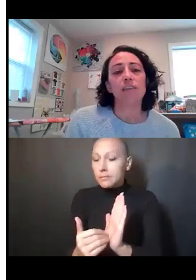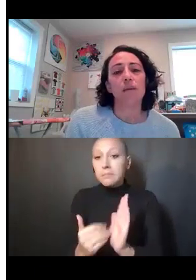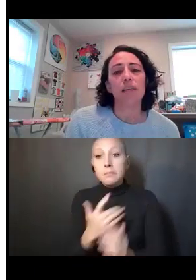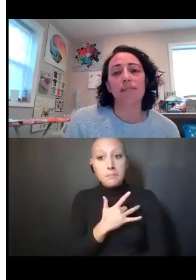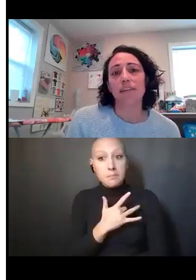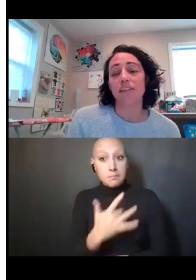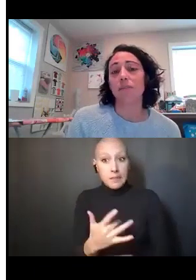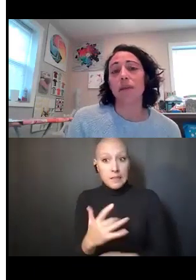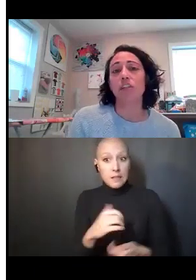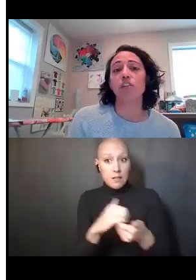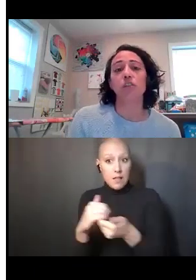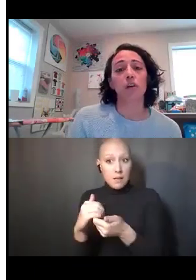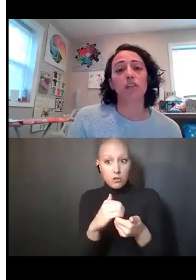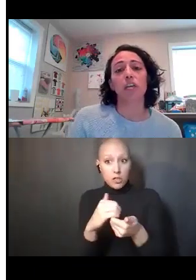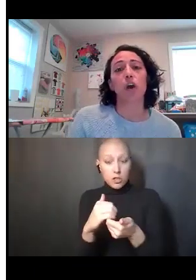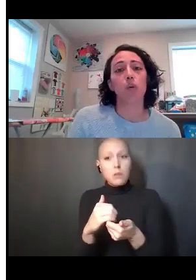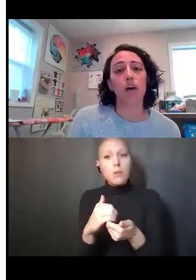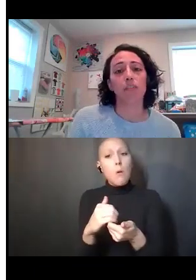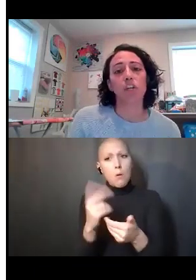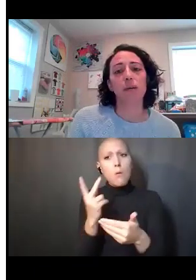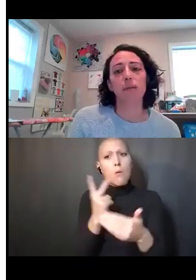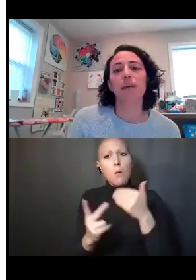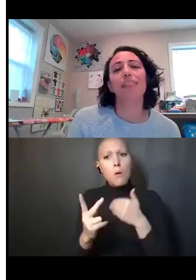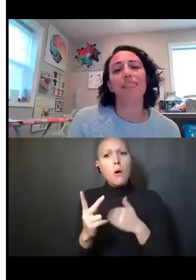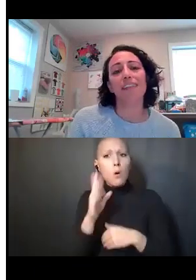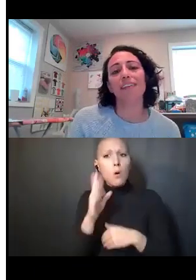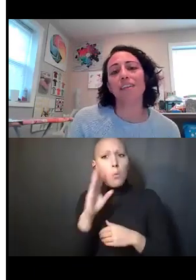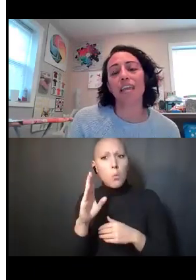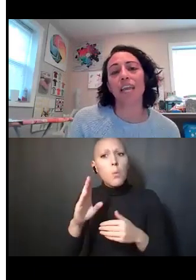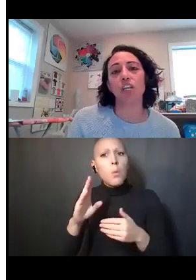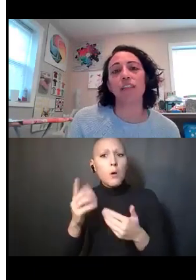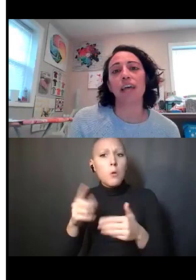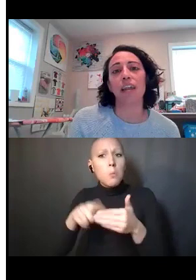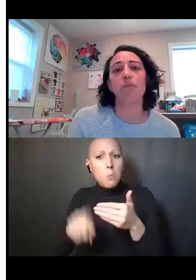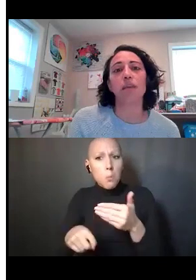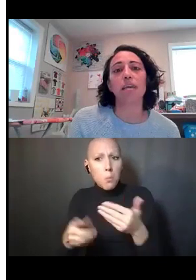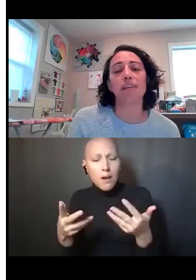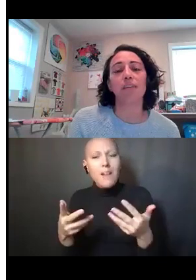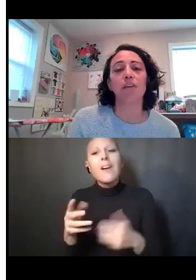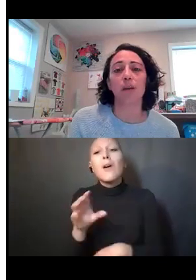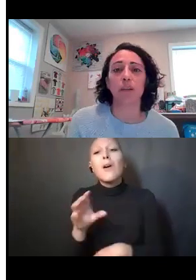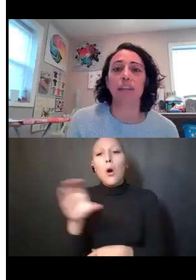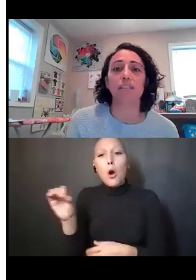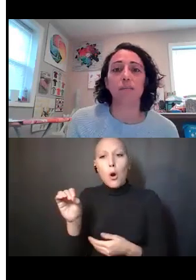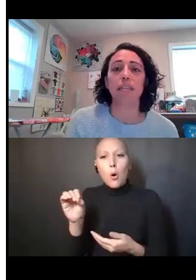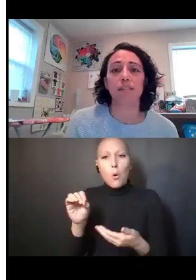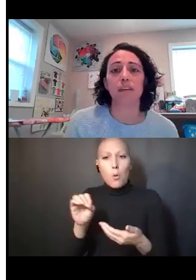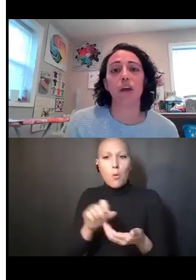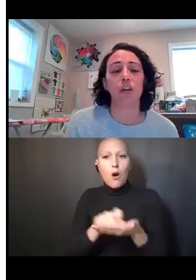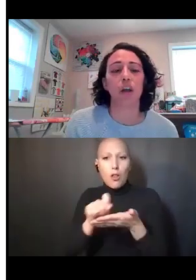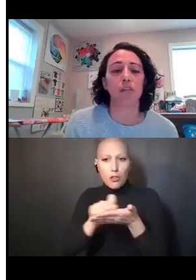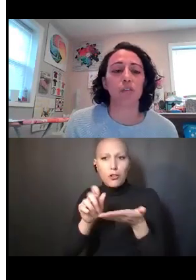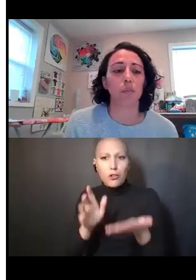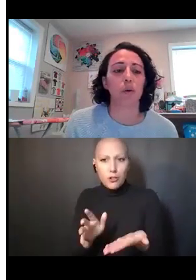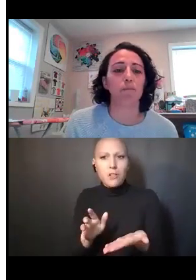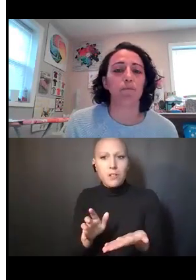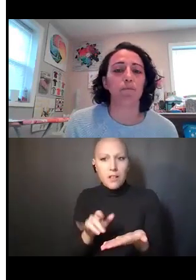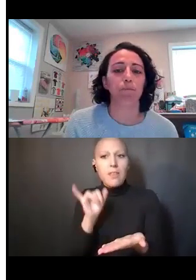is something that's anticipated to results and co-authorship, that's an indication that it could be an endeavor that would need to be listed on your other support.